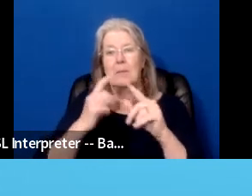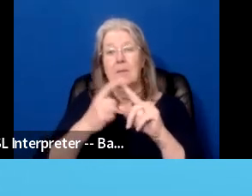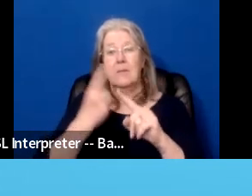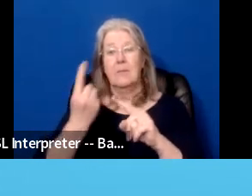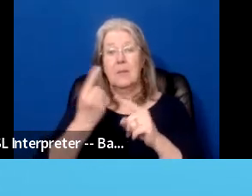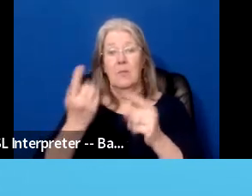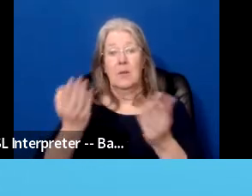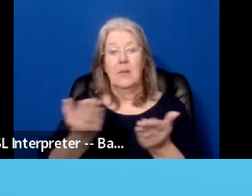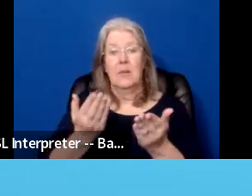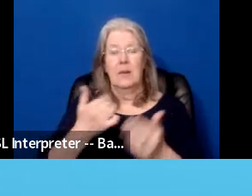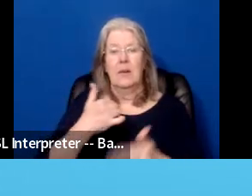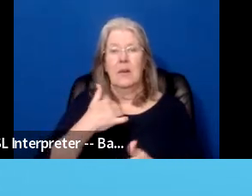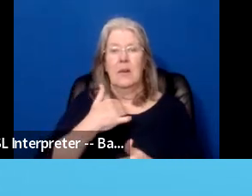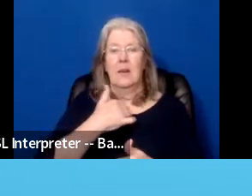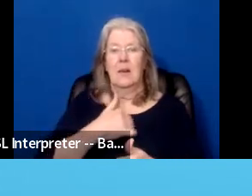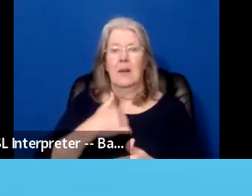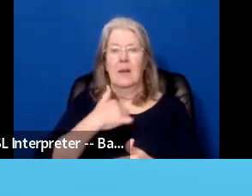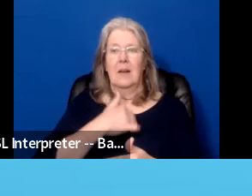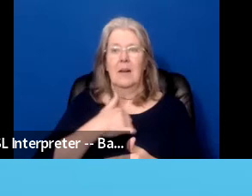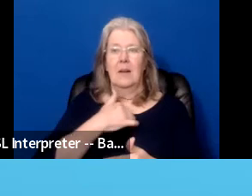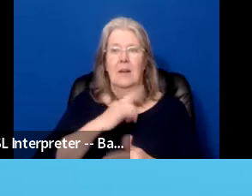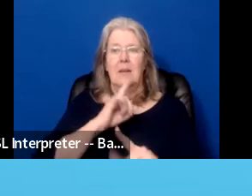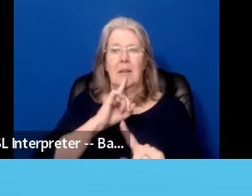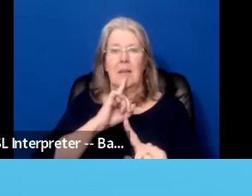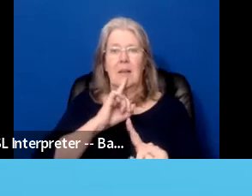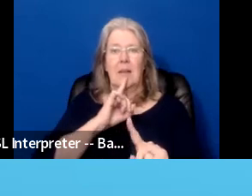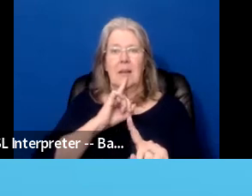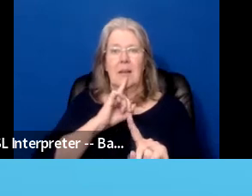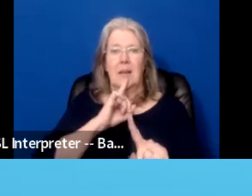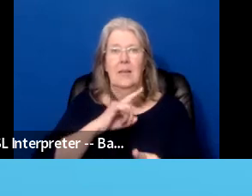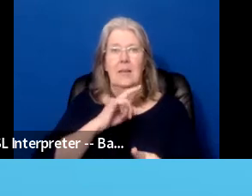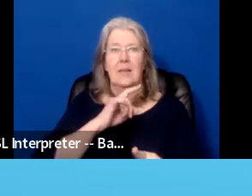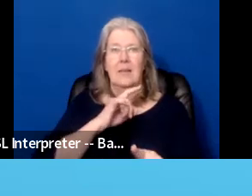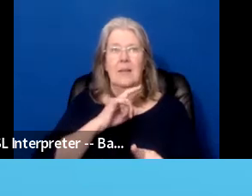I'm sorry, but the answer didn't address my question about data. Does the CDC count this